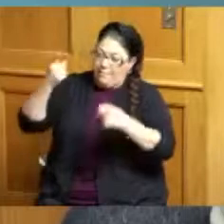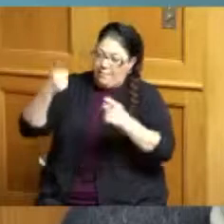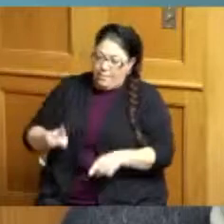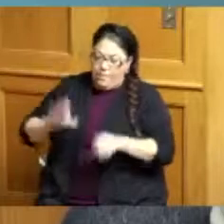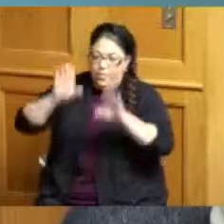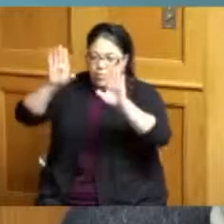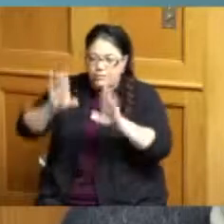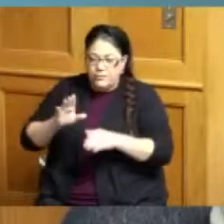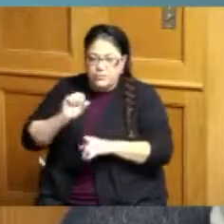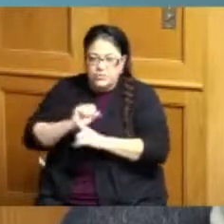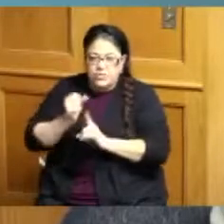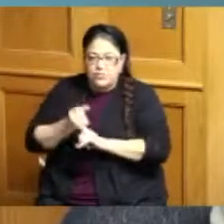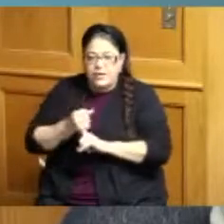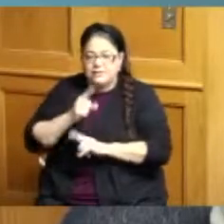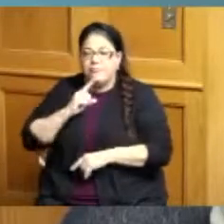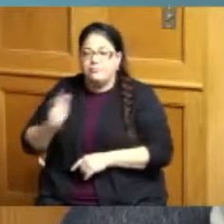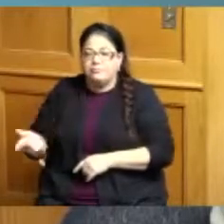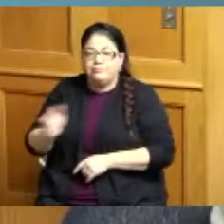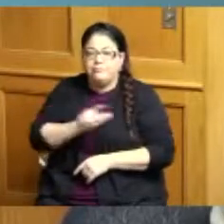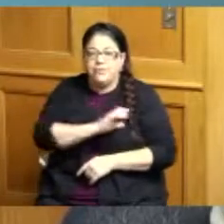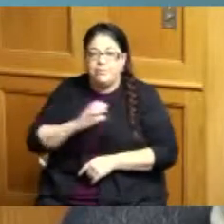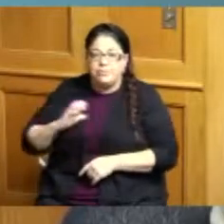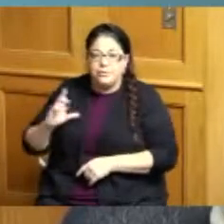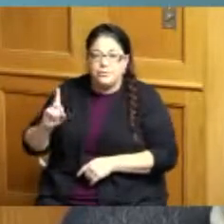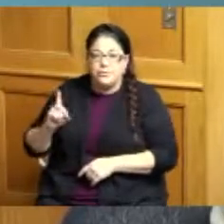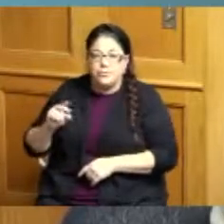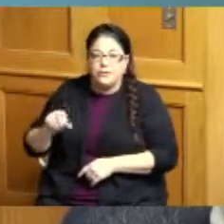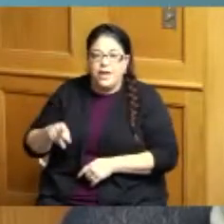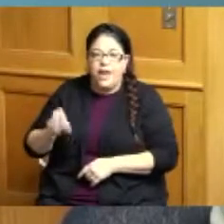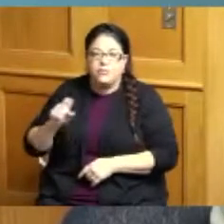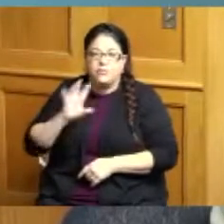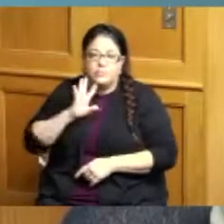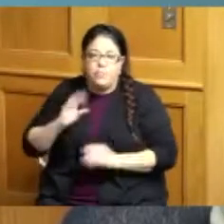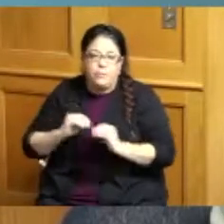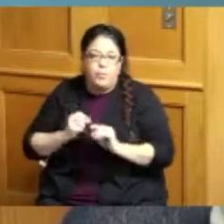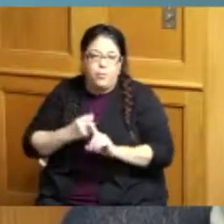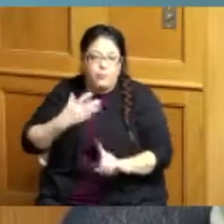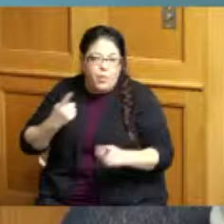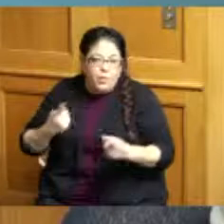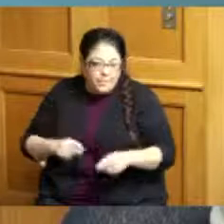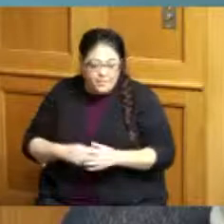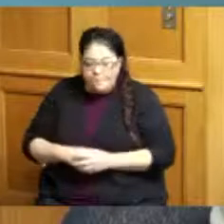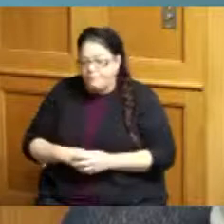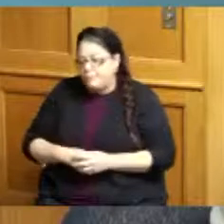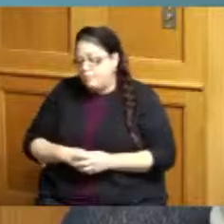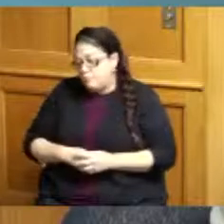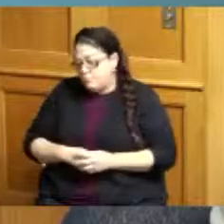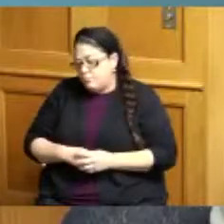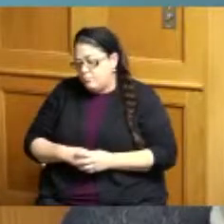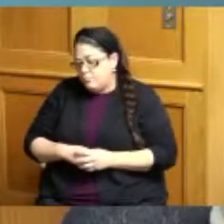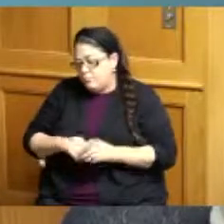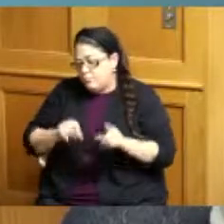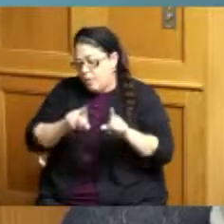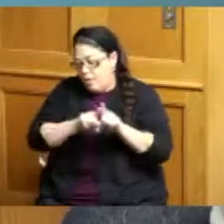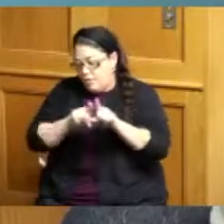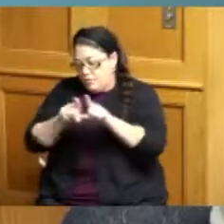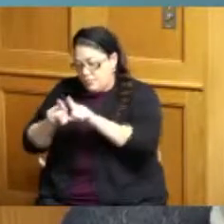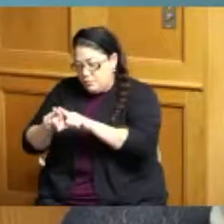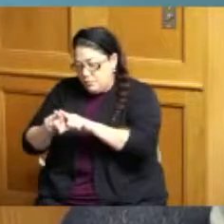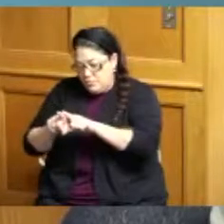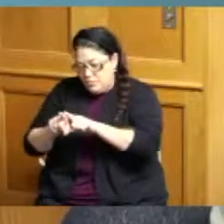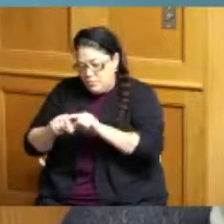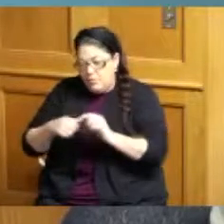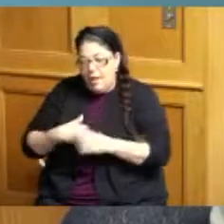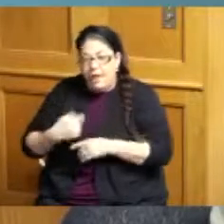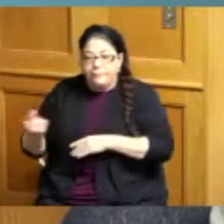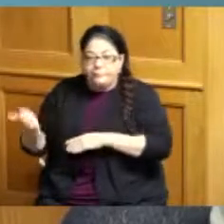Driehaus will talk I know more extensively of it also I was one of the speakers that got a chance